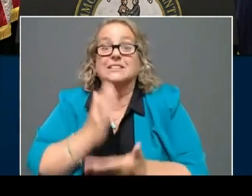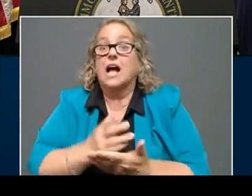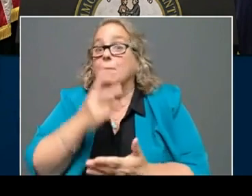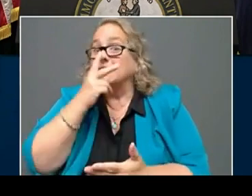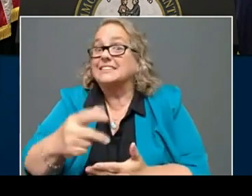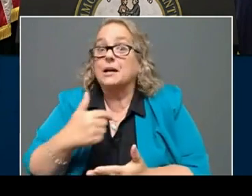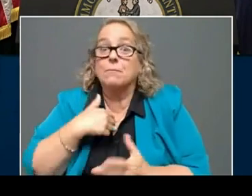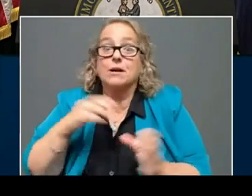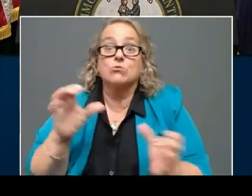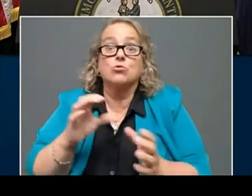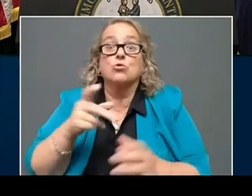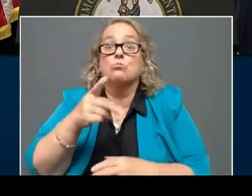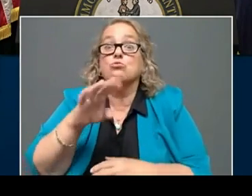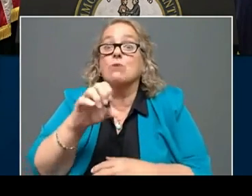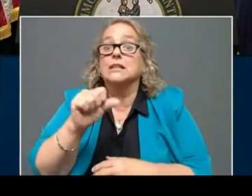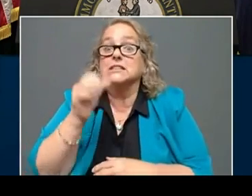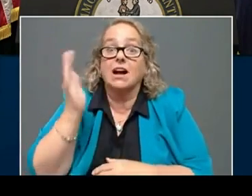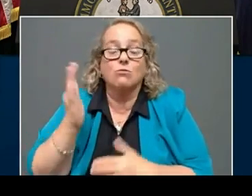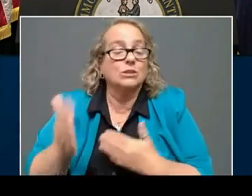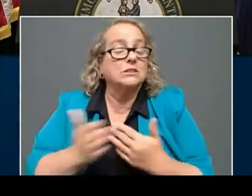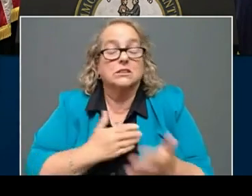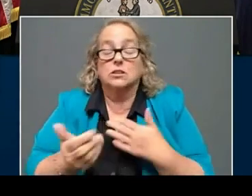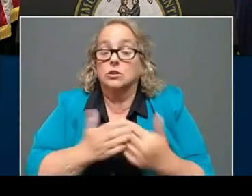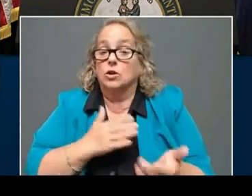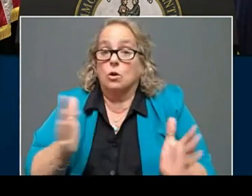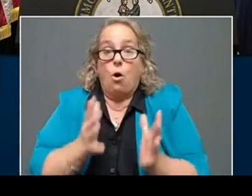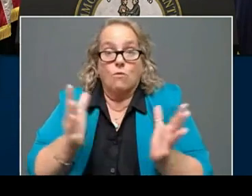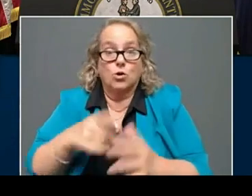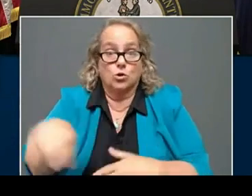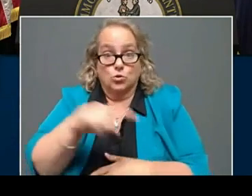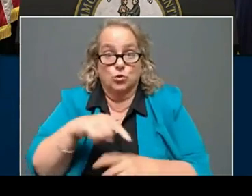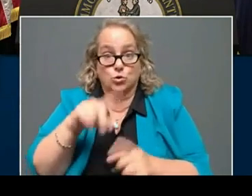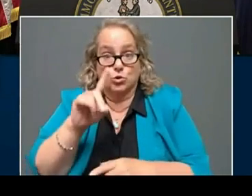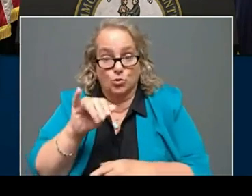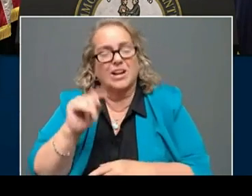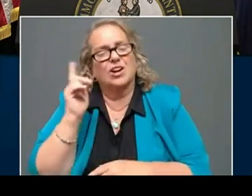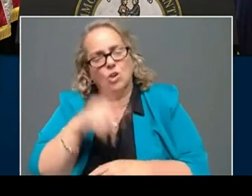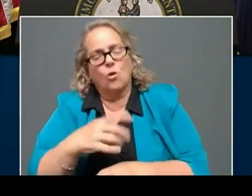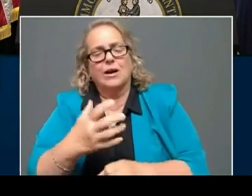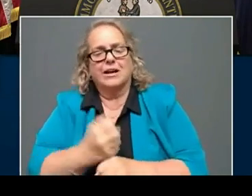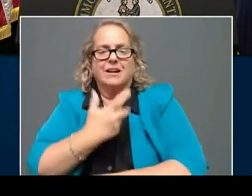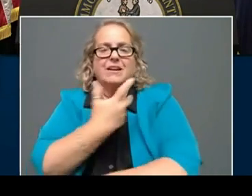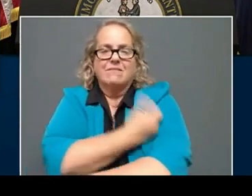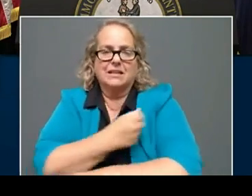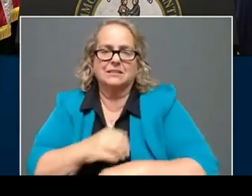If you go out and get vaccinated. So we, that's an age group that, that shows